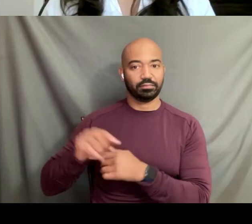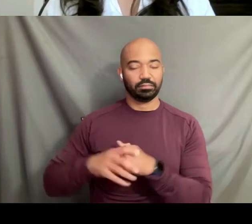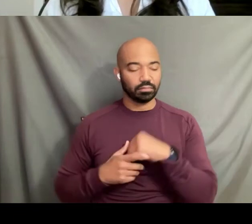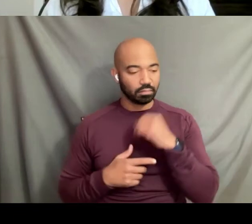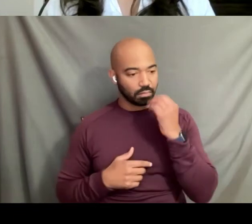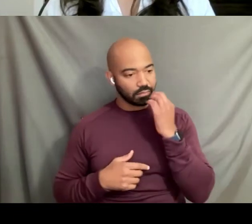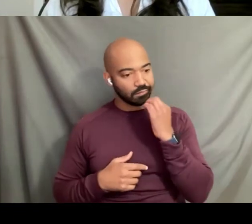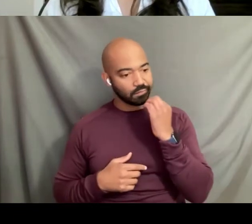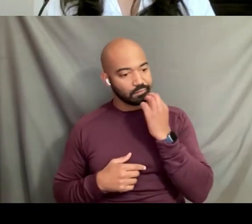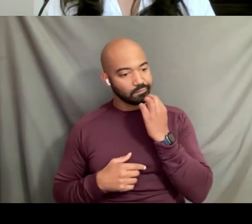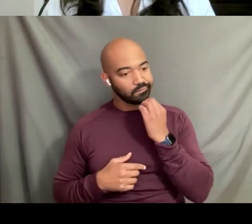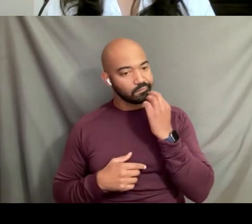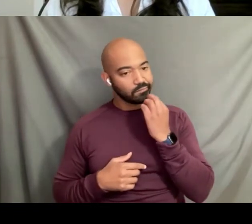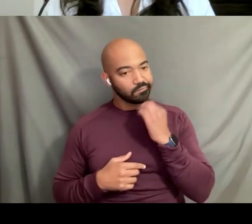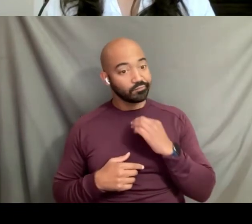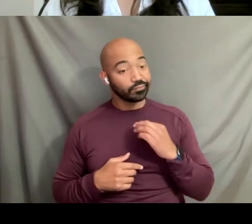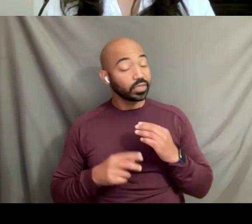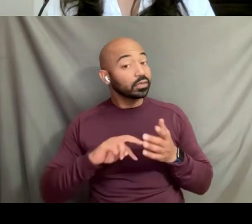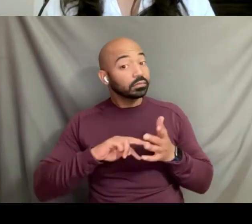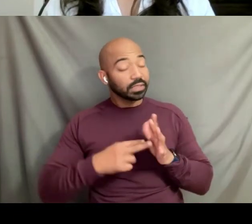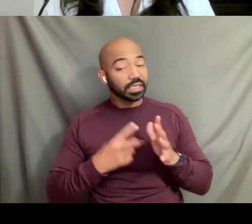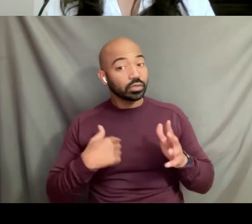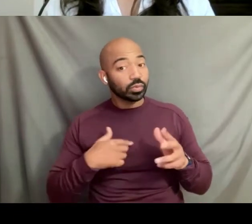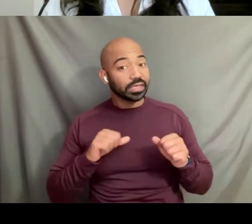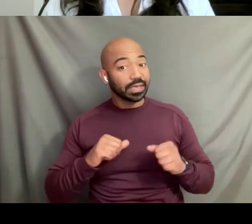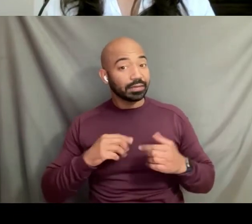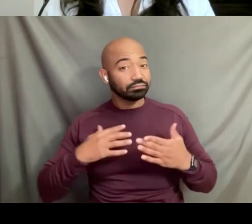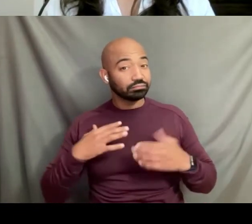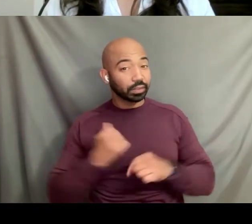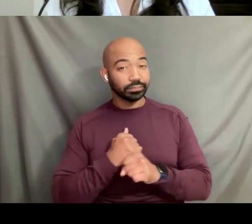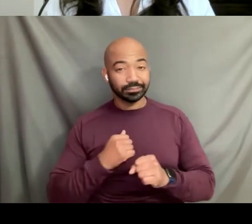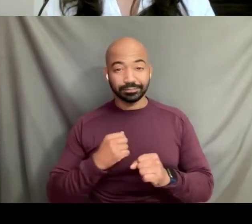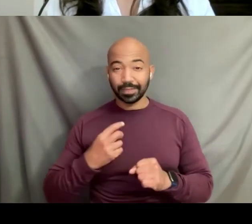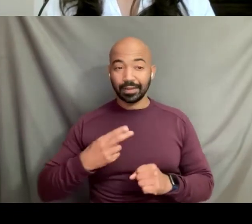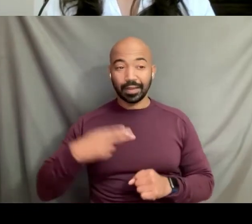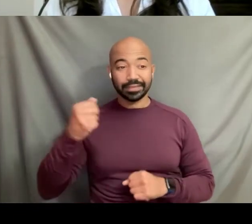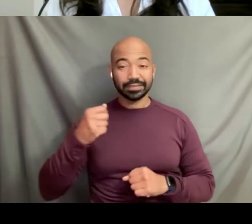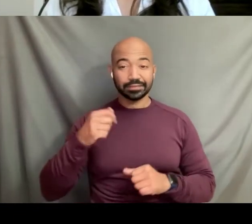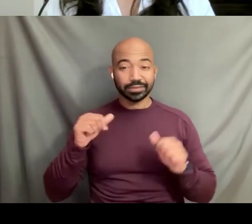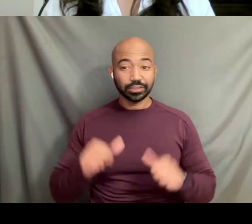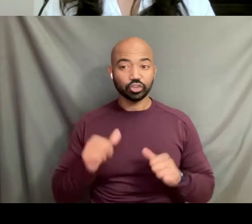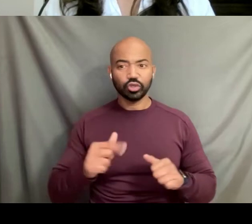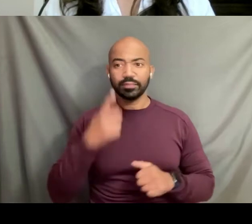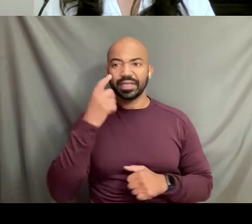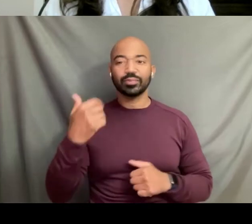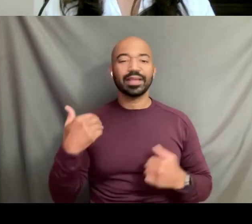we can reach our highest potential simply because we have that equal treatment?